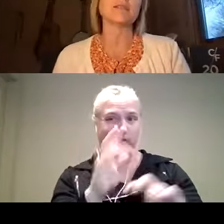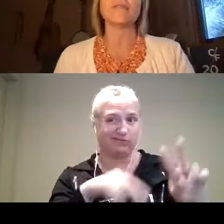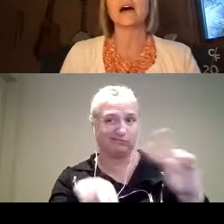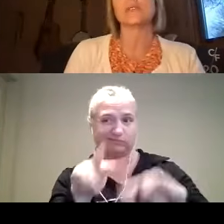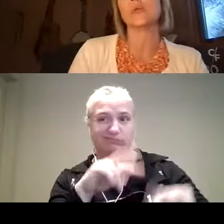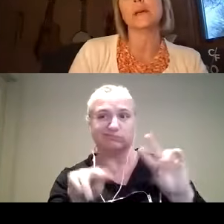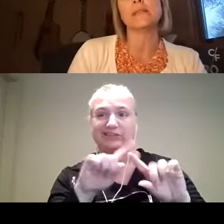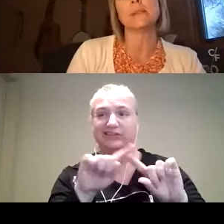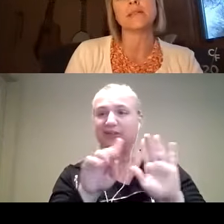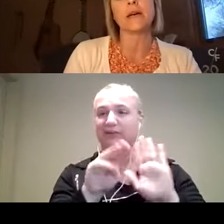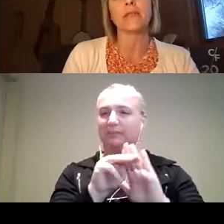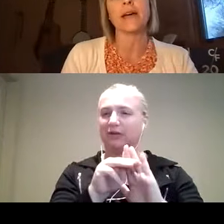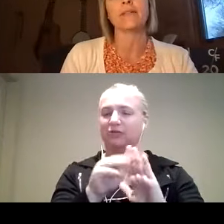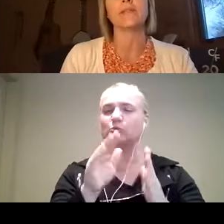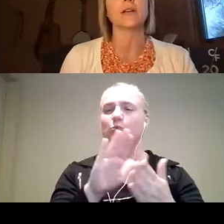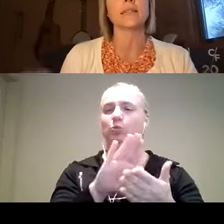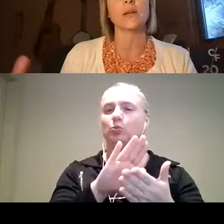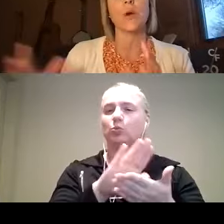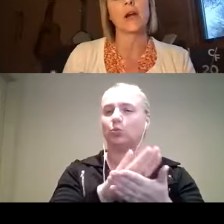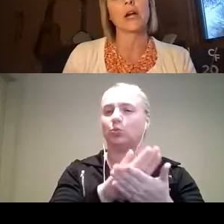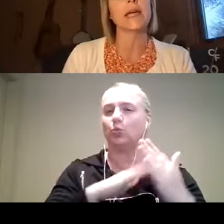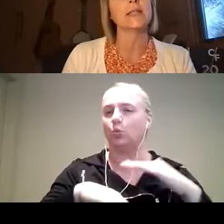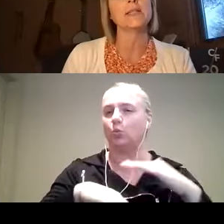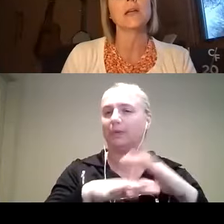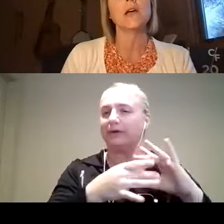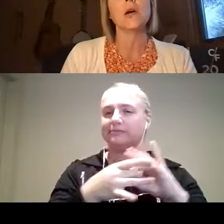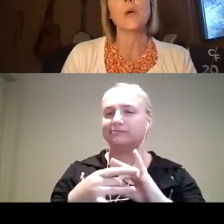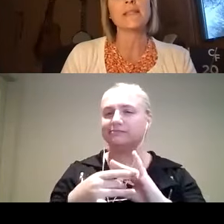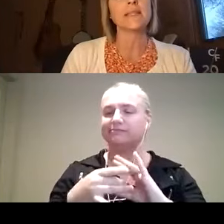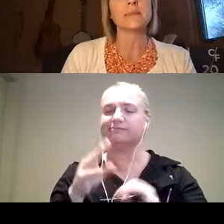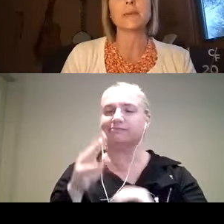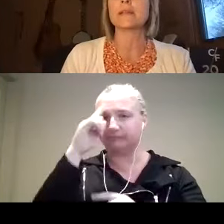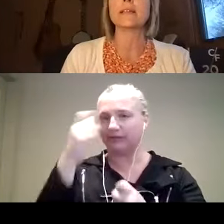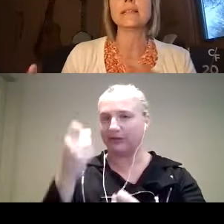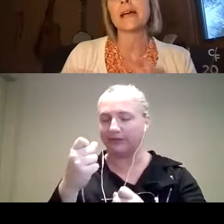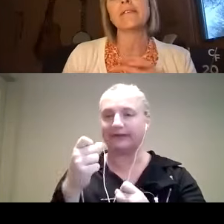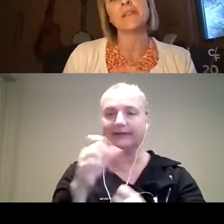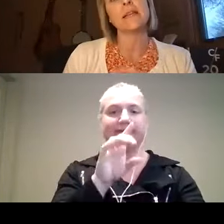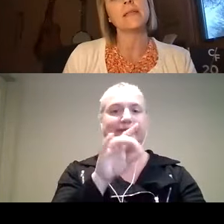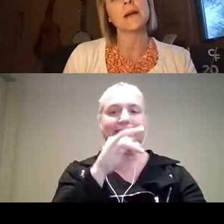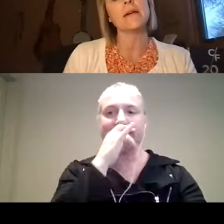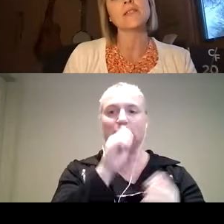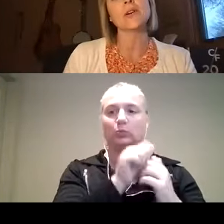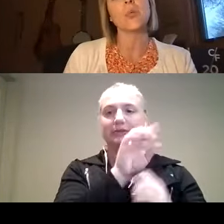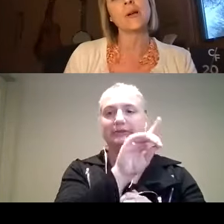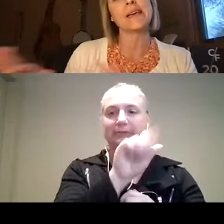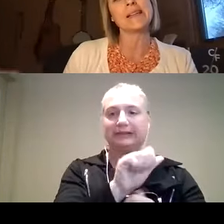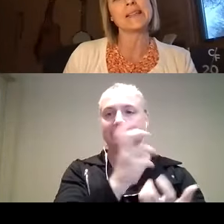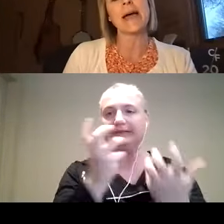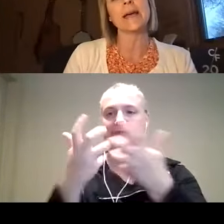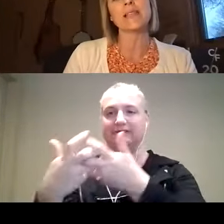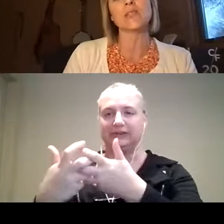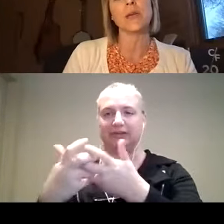of how school-based mental health kind of looks and where kids with disabilities kind of fit in there. So, we'll get to that next week.